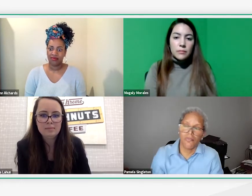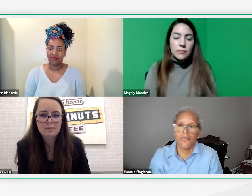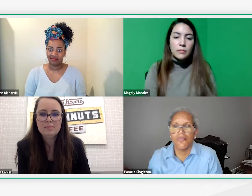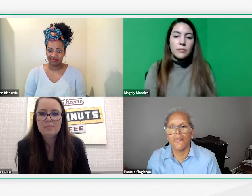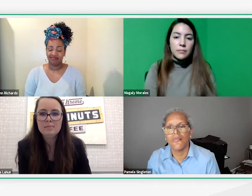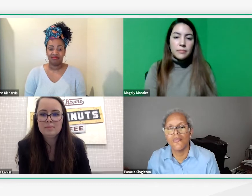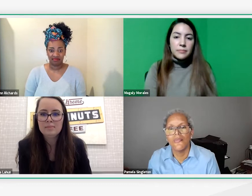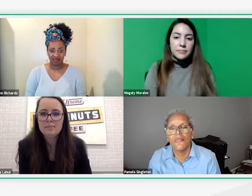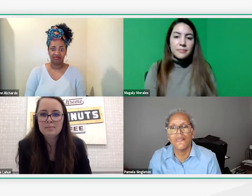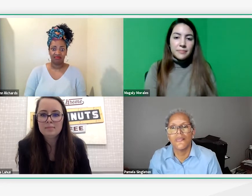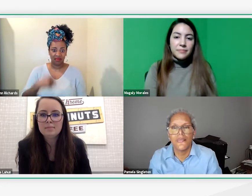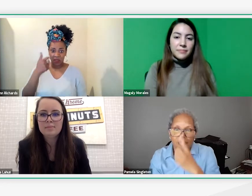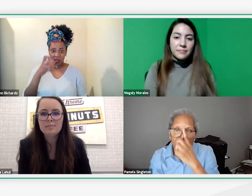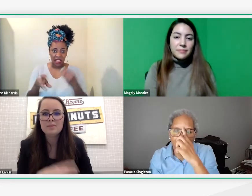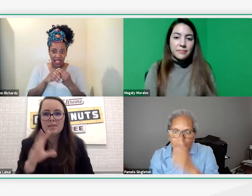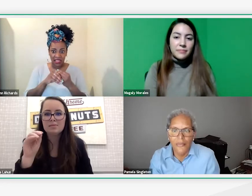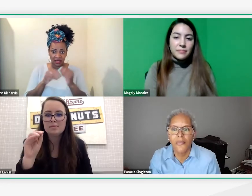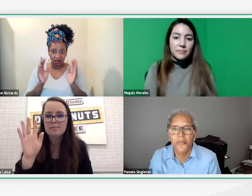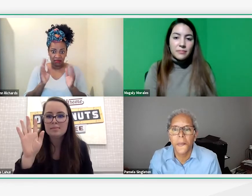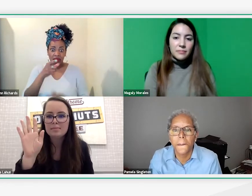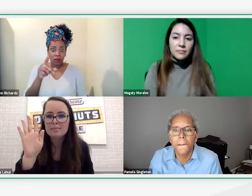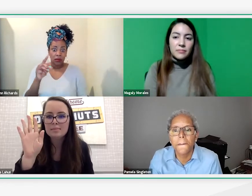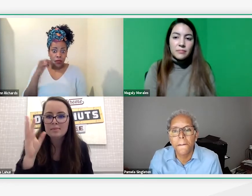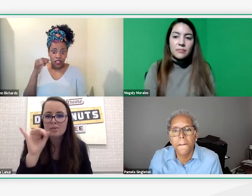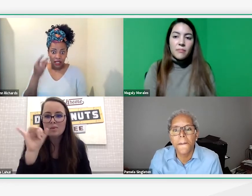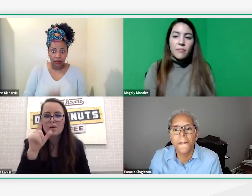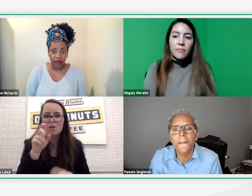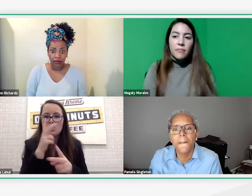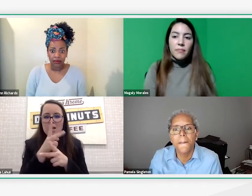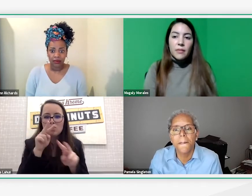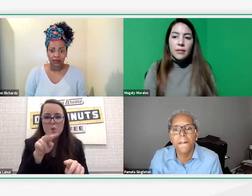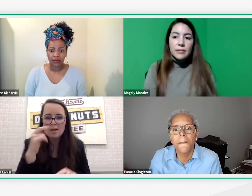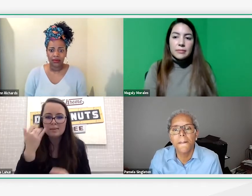some money. So the #1 and #2 are very important. >>ROXANN RICHARDS: Anyone want to add anything?